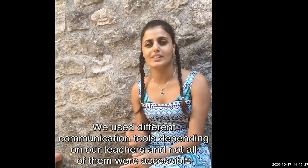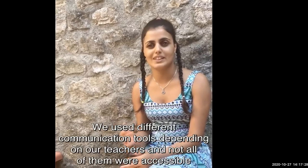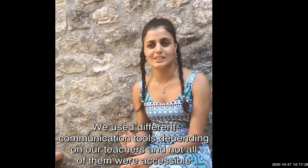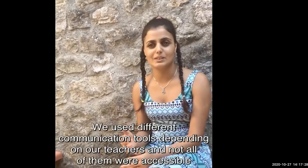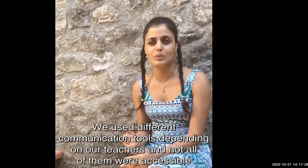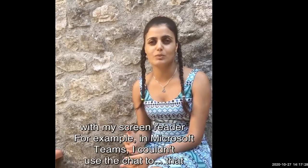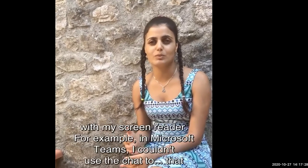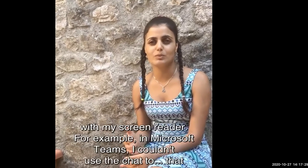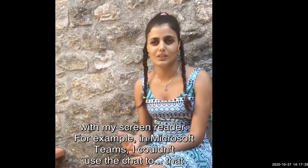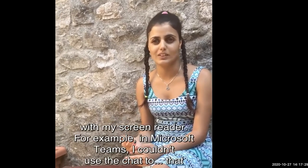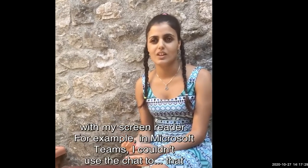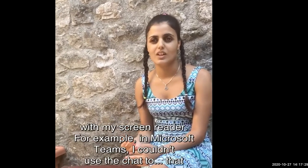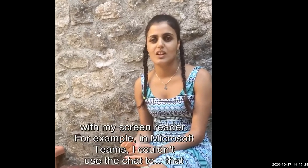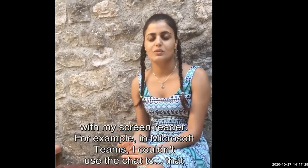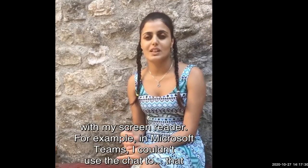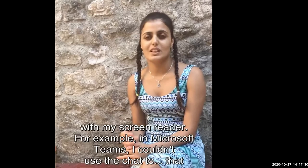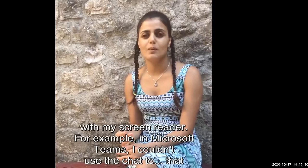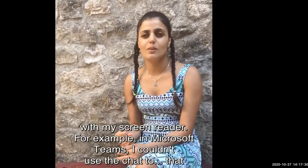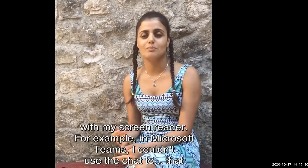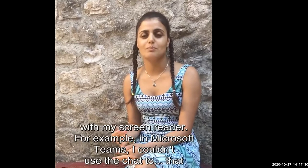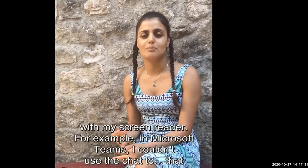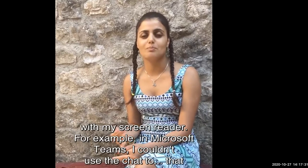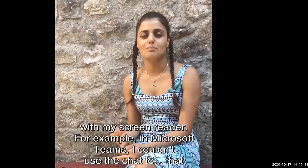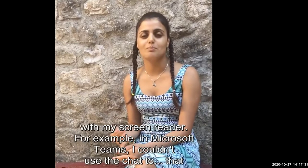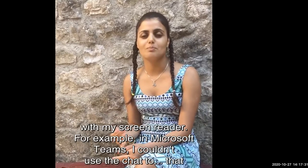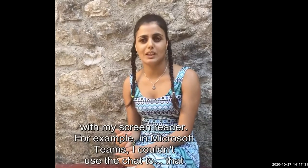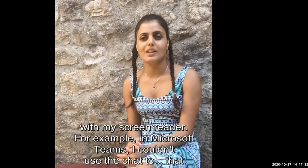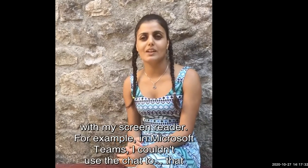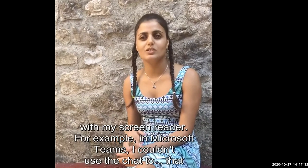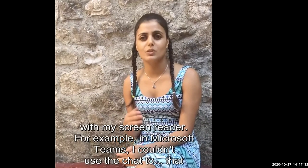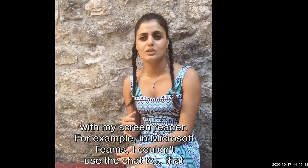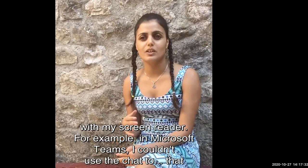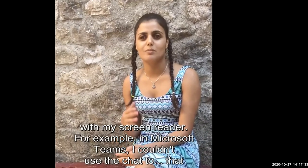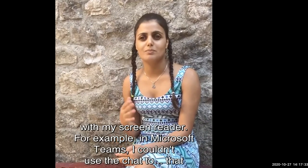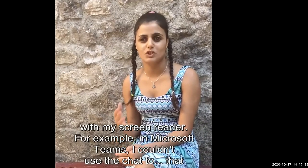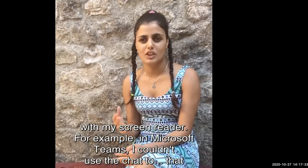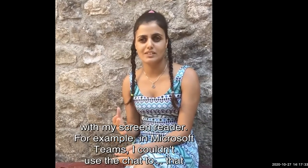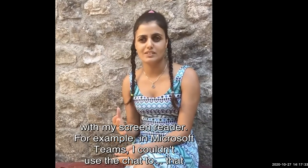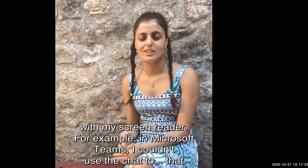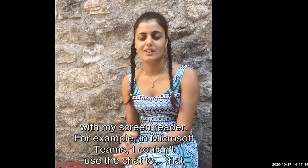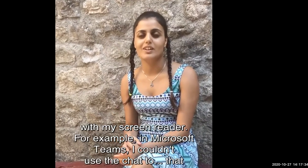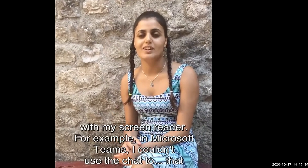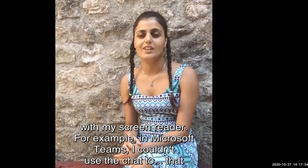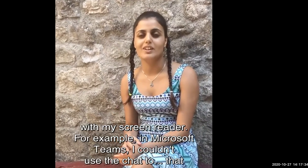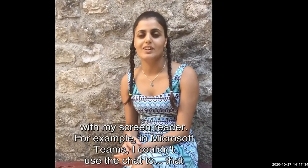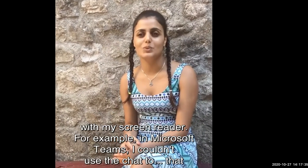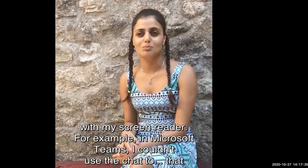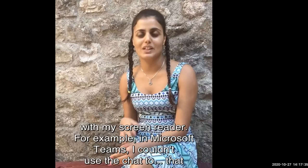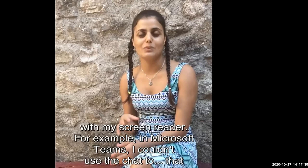with my screen reader for example in Microsoft Teams I couldn't use um the chat to that we used